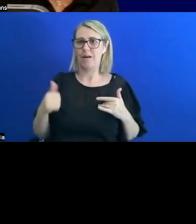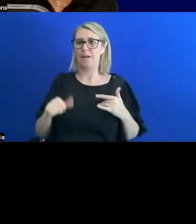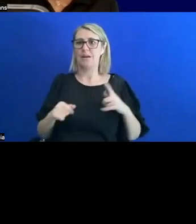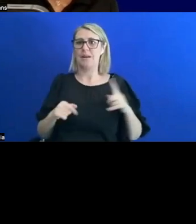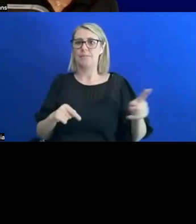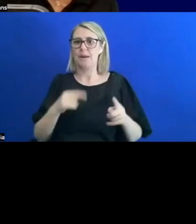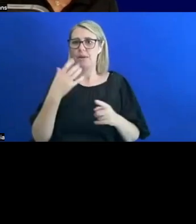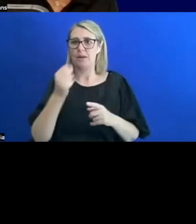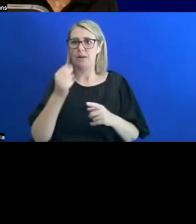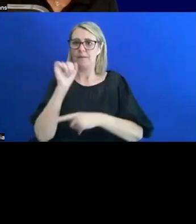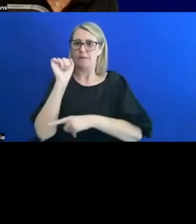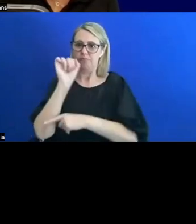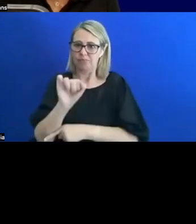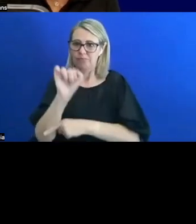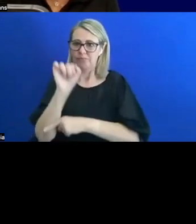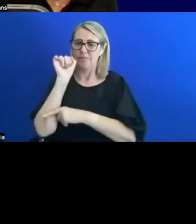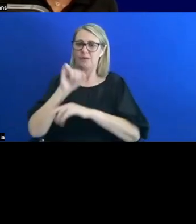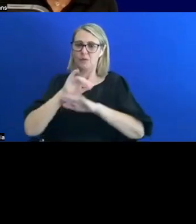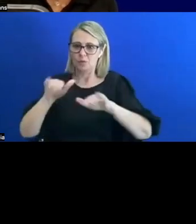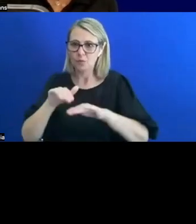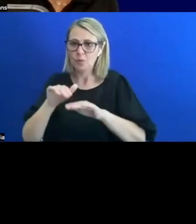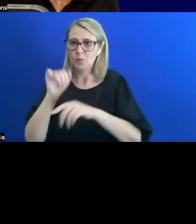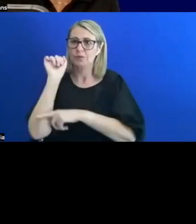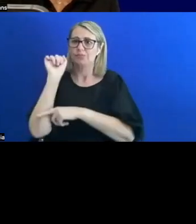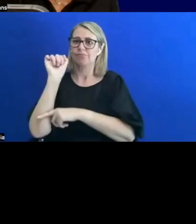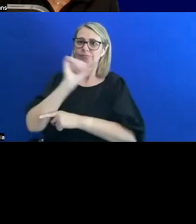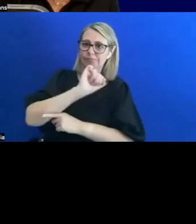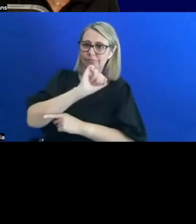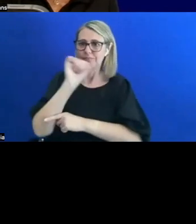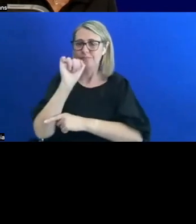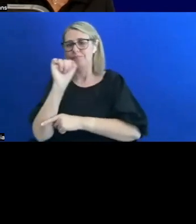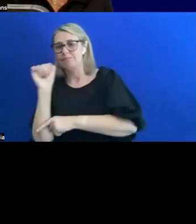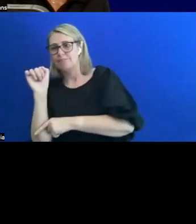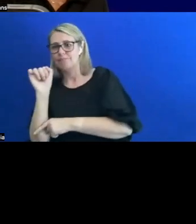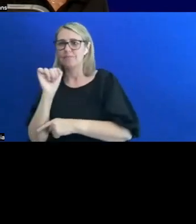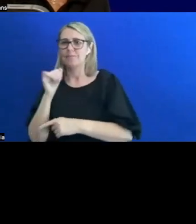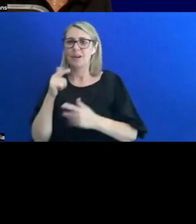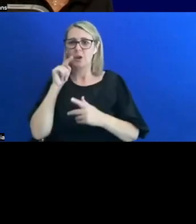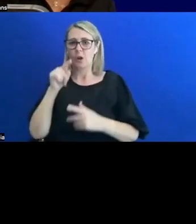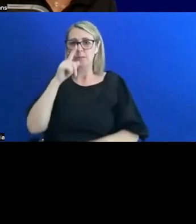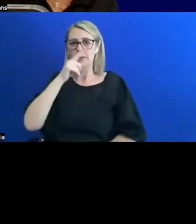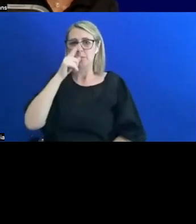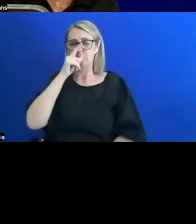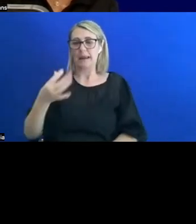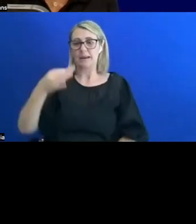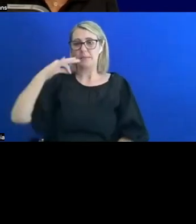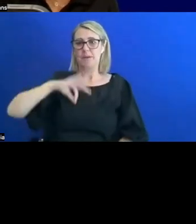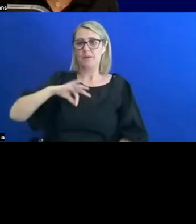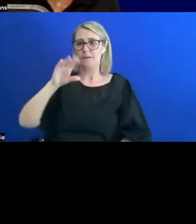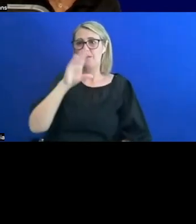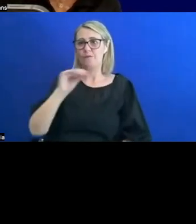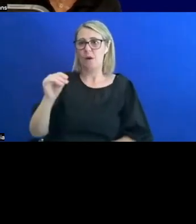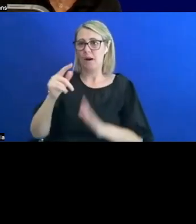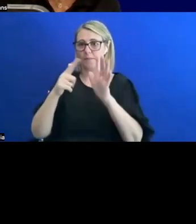rocking, swinging, swaying. Individuals can benefit from anatomy and social emotion